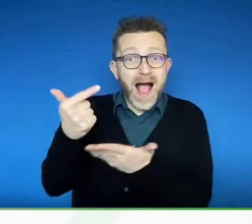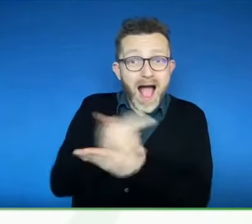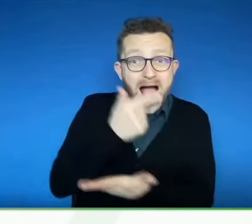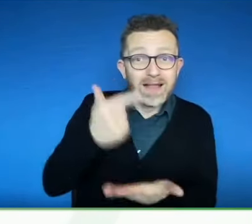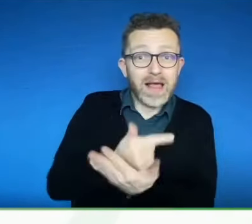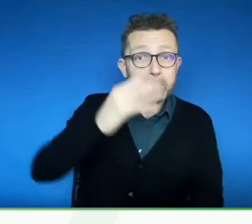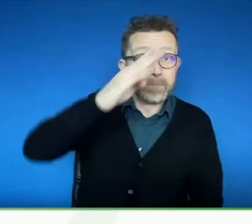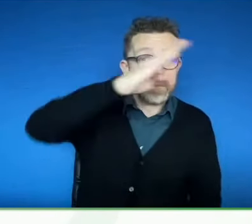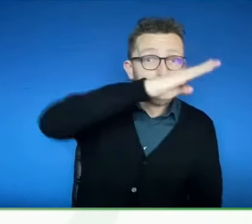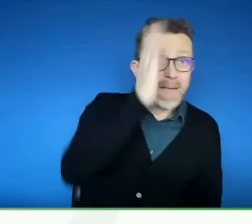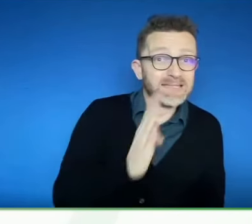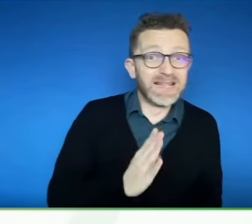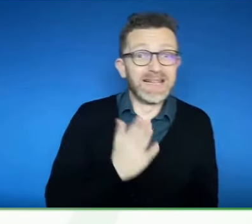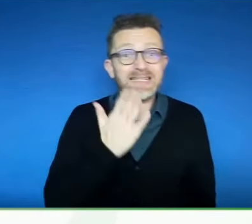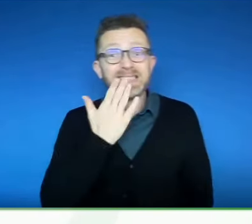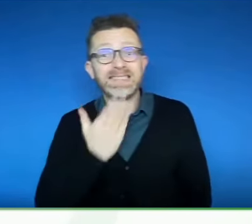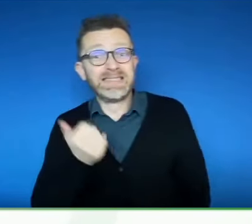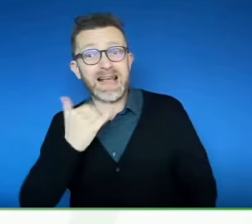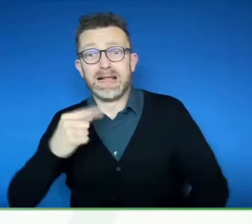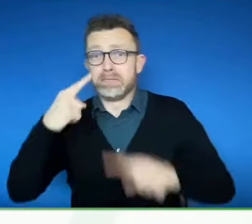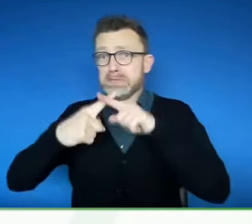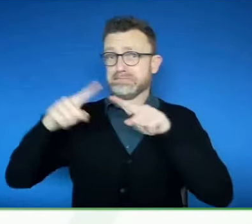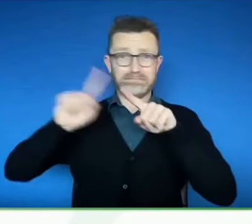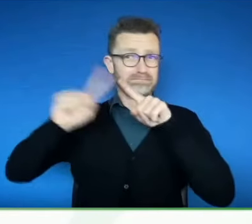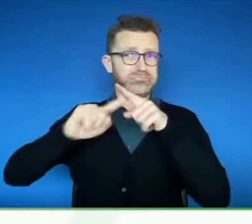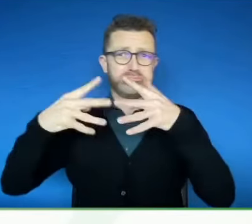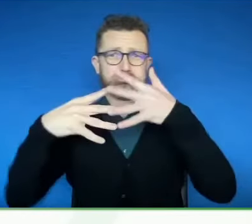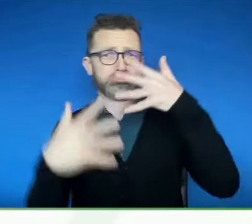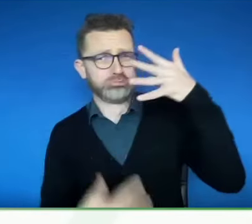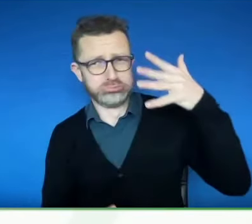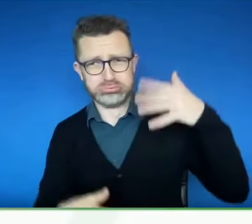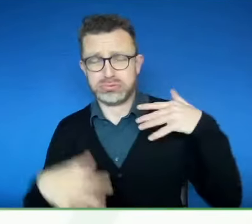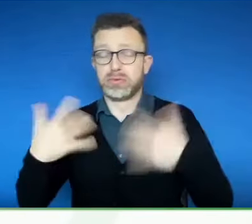I will go quickly with the speakers, so maybe we have a time